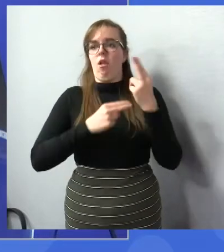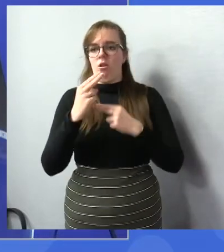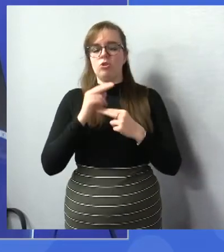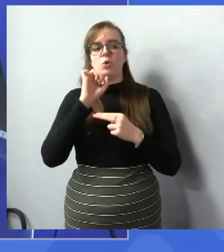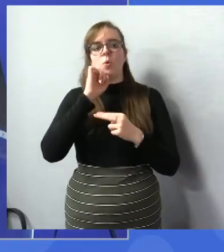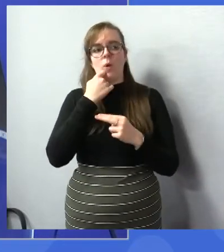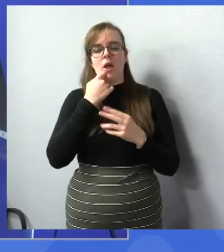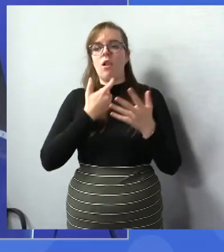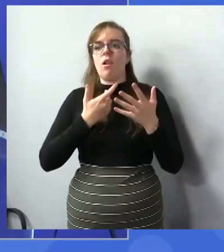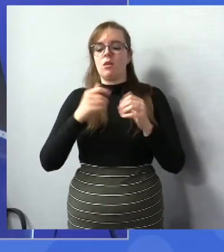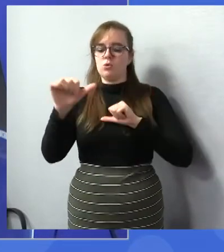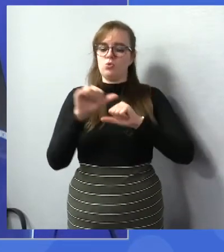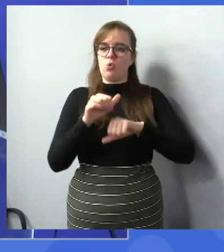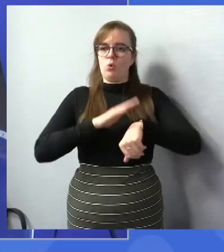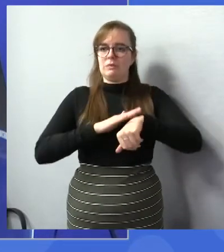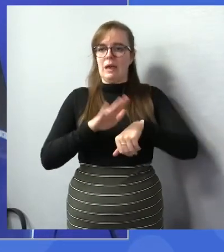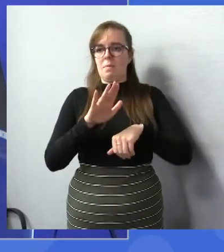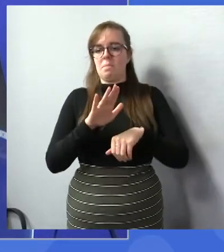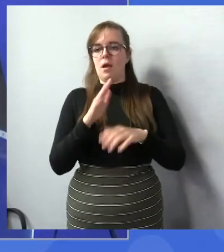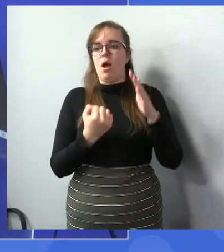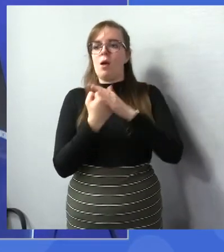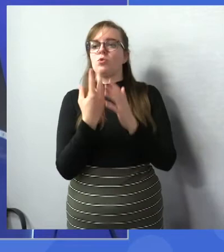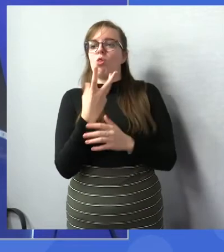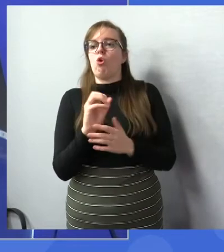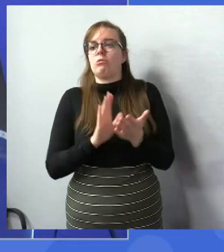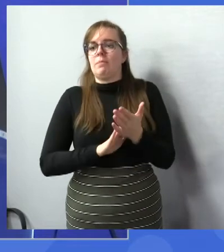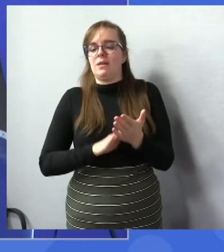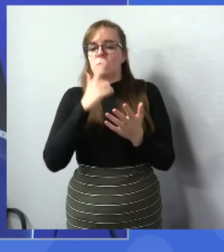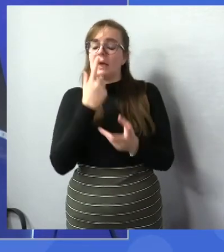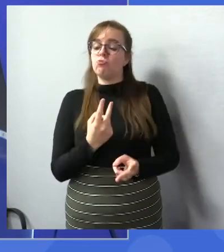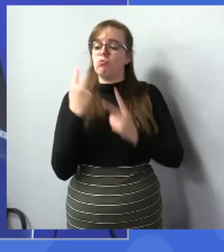a short period up to about 30 minutes to review and reflect and vote on those